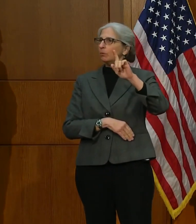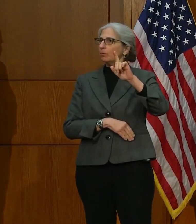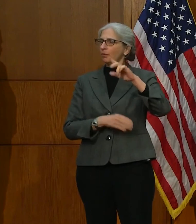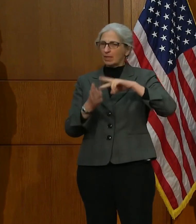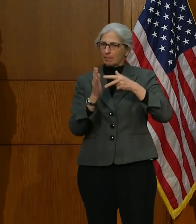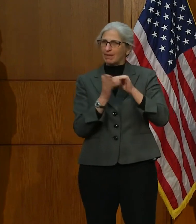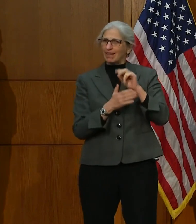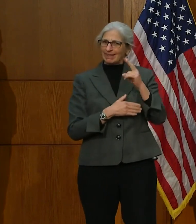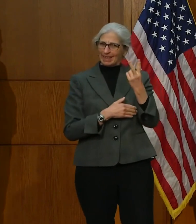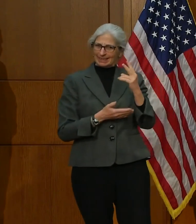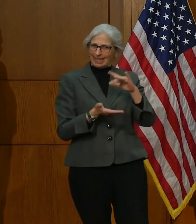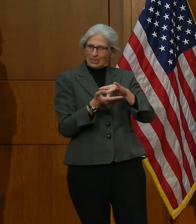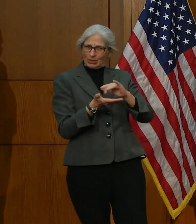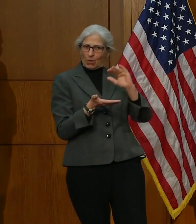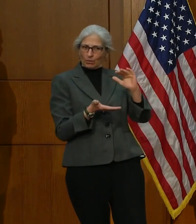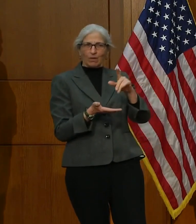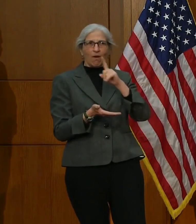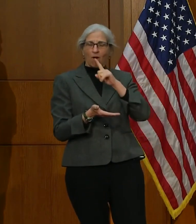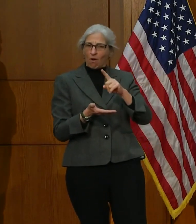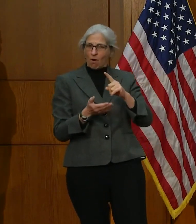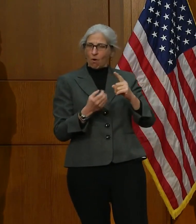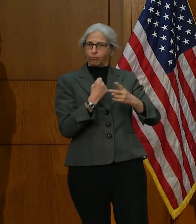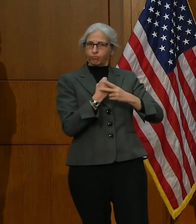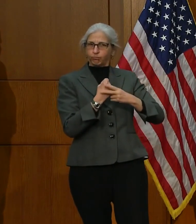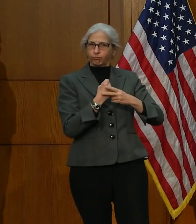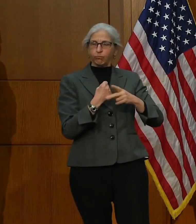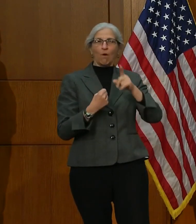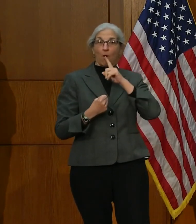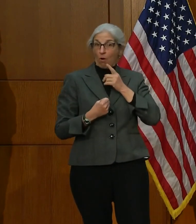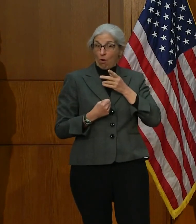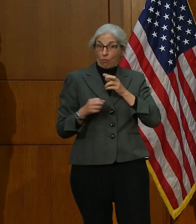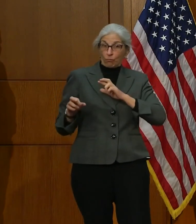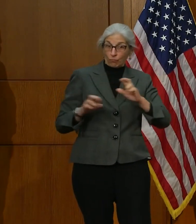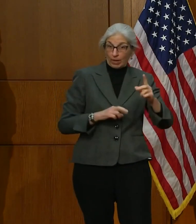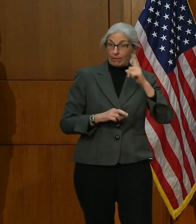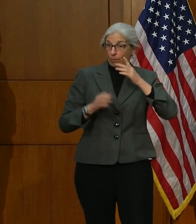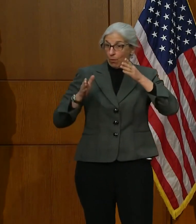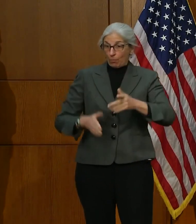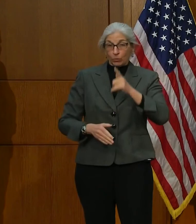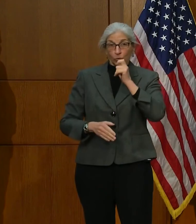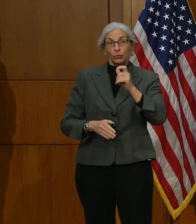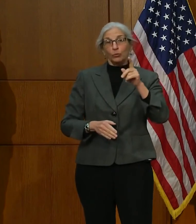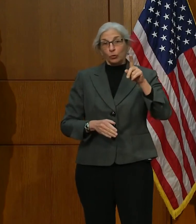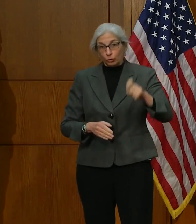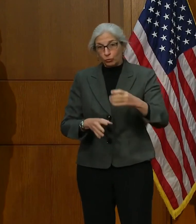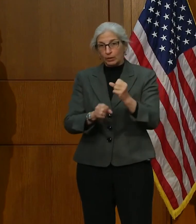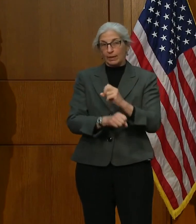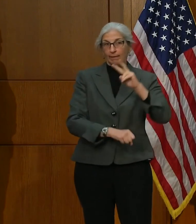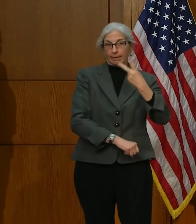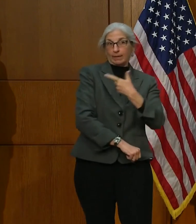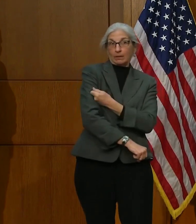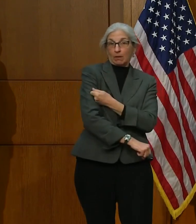AFTER DECEMBER, 21ST. AND SO ALL OF THOSE SECOND DOSES ARE ALLOCATED THE RESERVED FOR